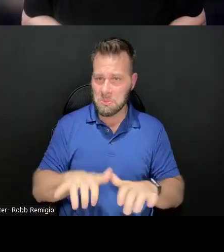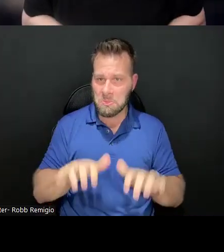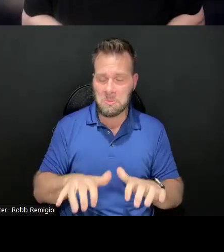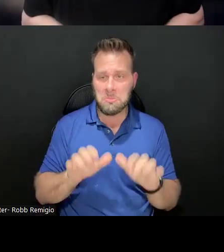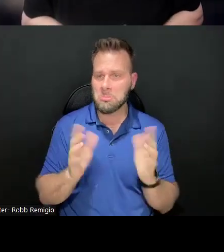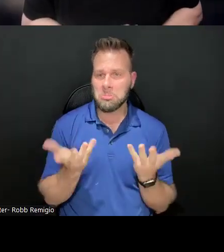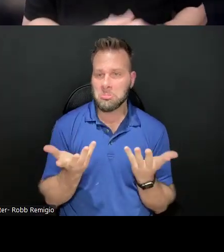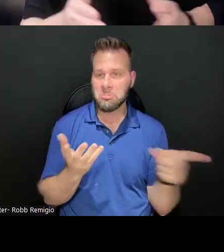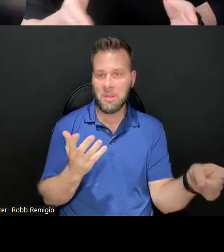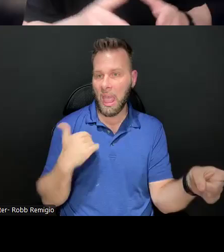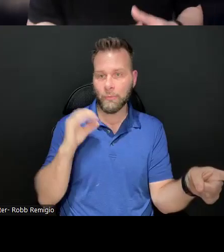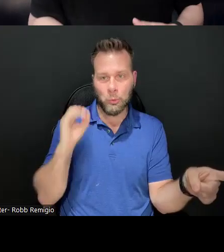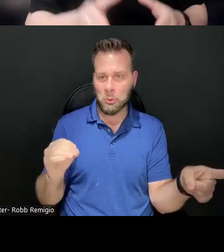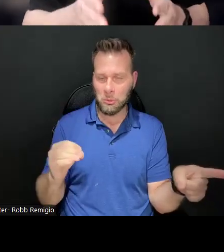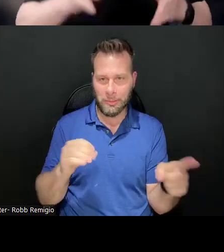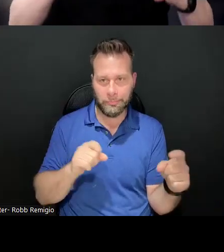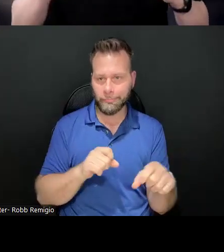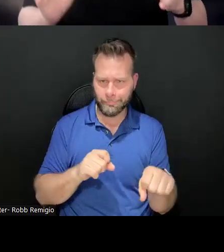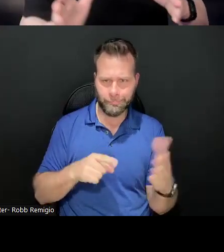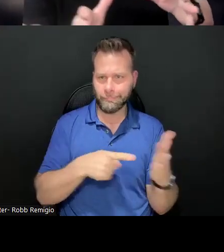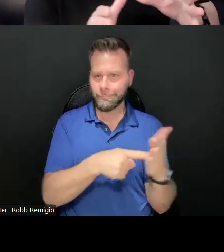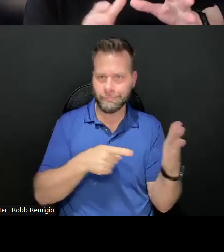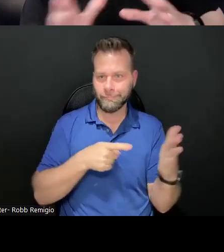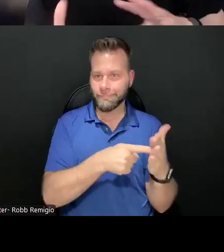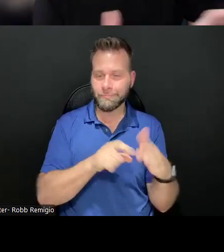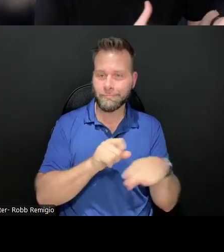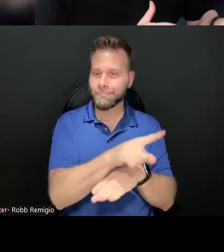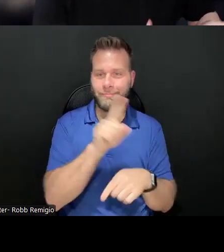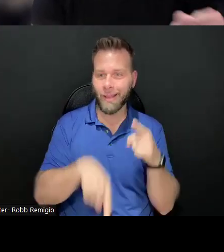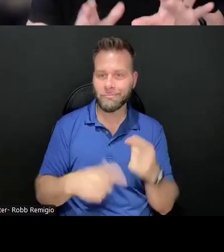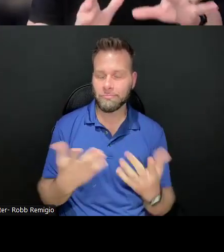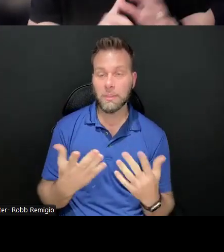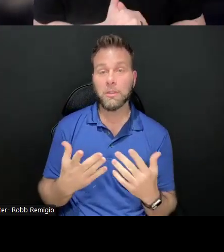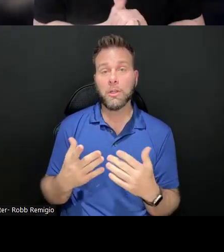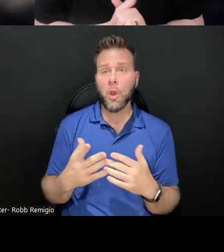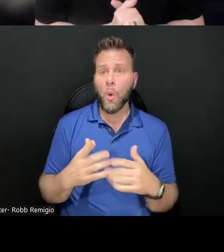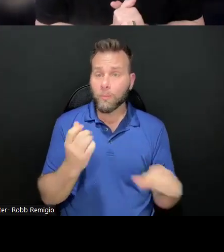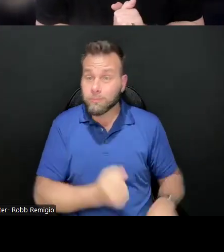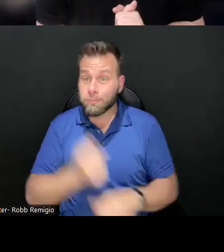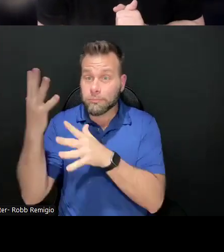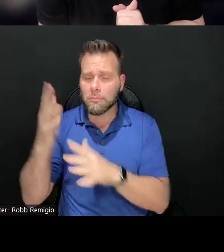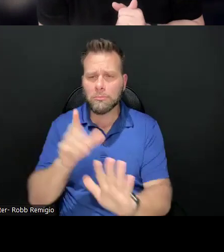will not call them with a TTY because they don't have one Be aware of this is kind of -- it is not completely gone.